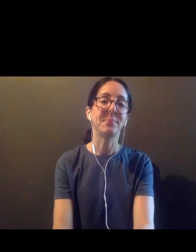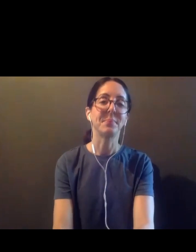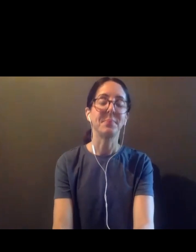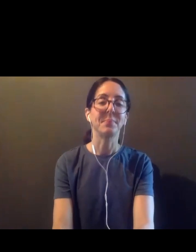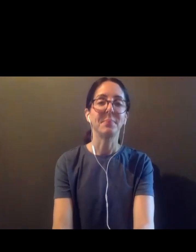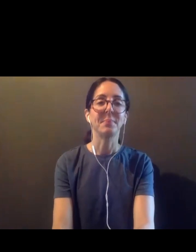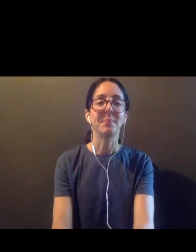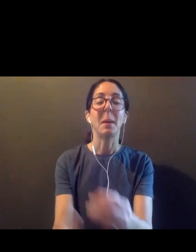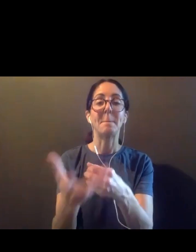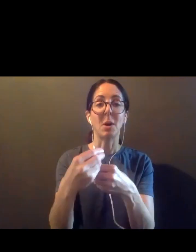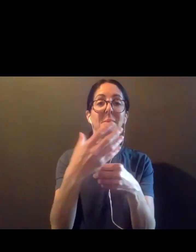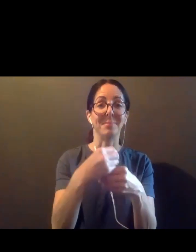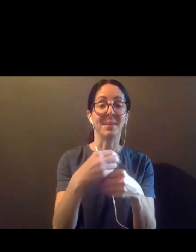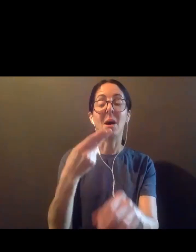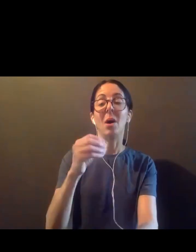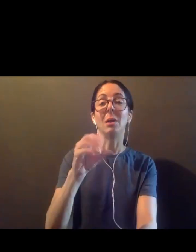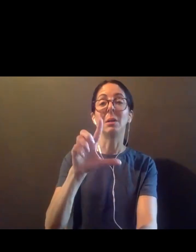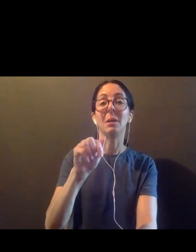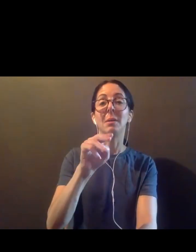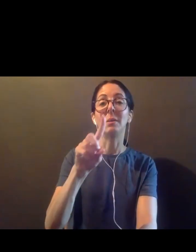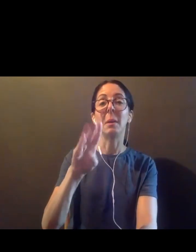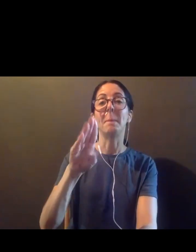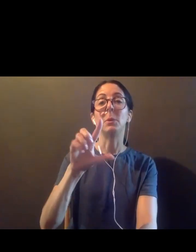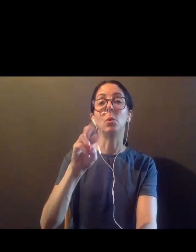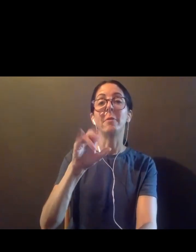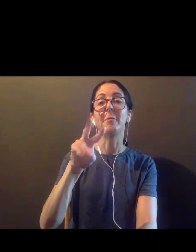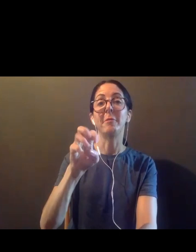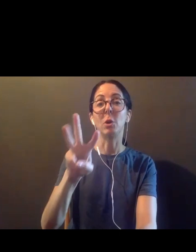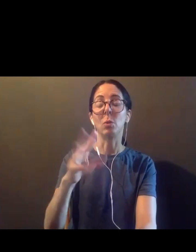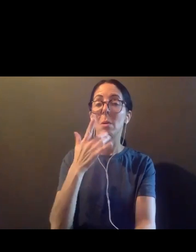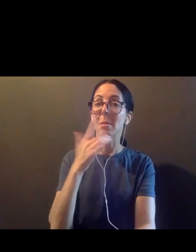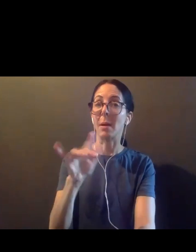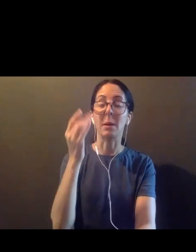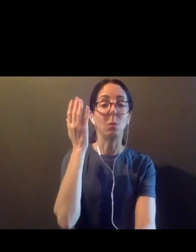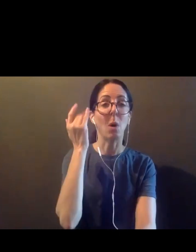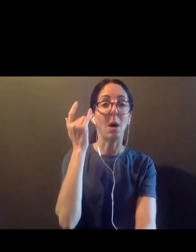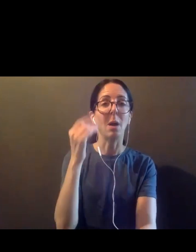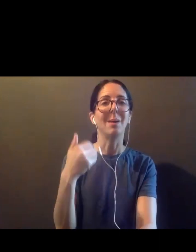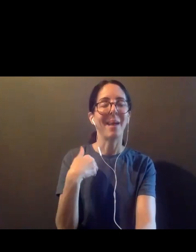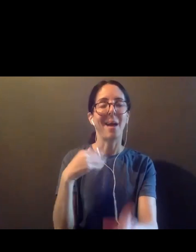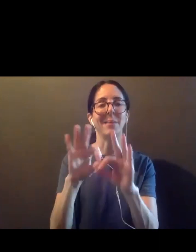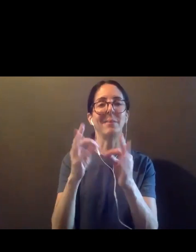And at Holland Bloorview, we’re quite privileged in that, you know, we have a Family Leader Program.